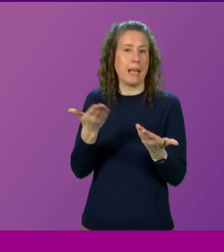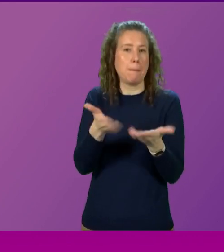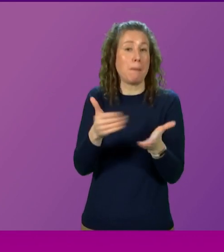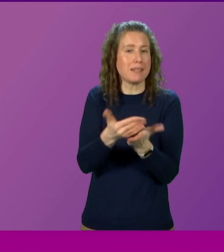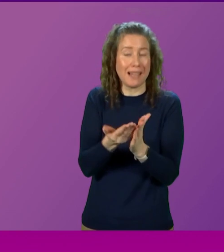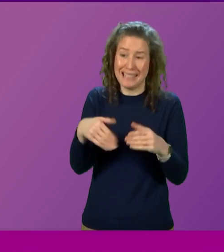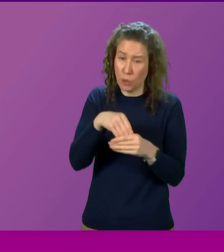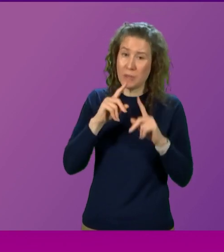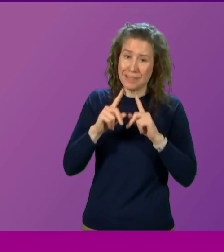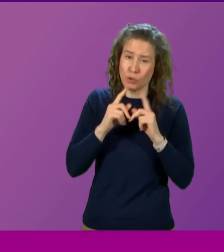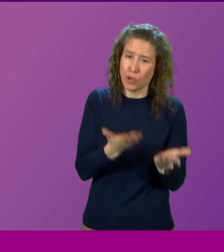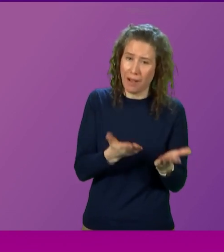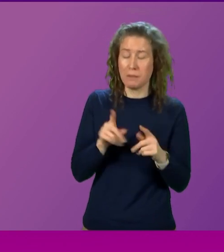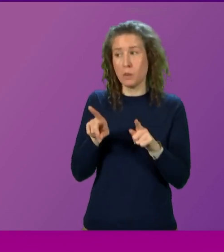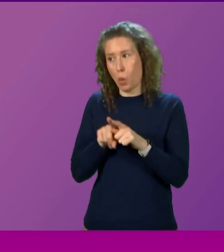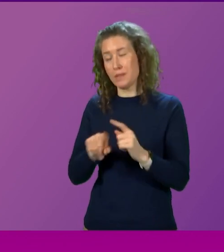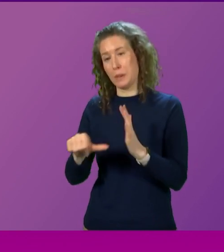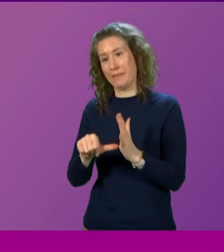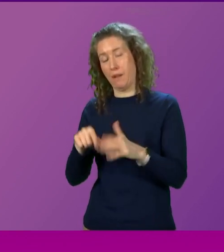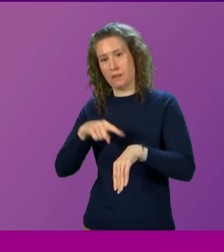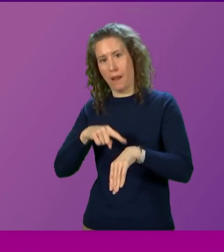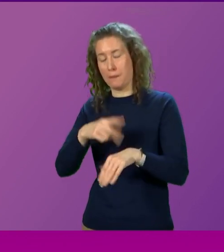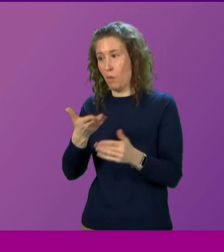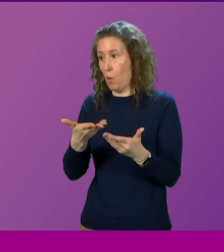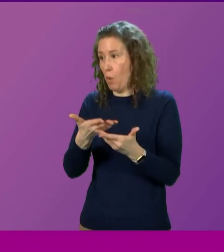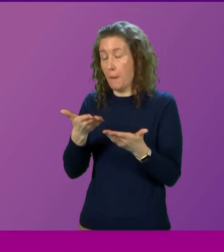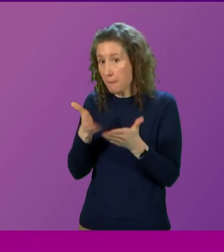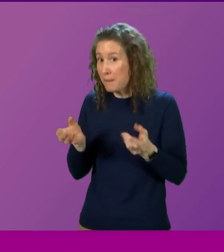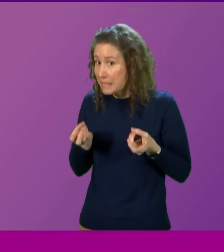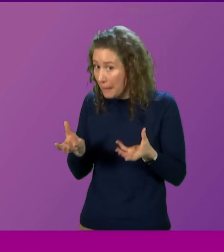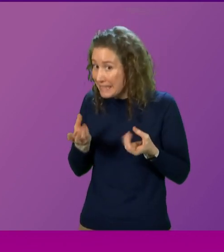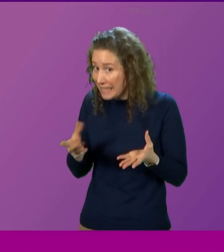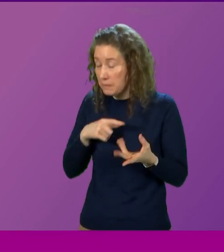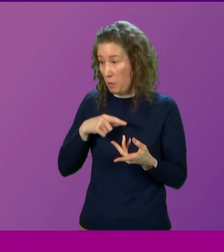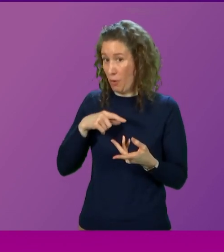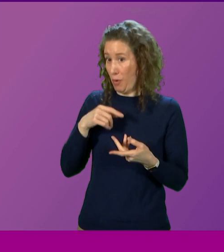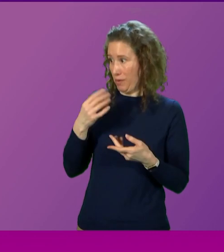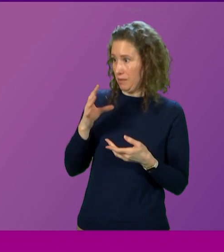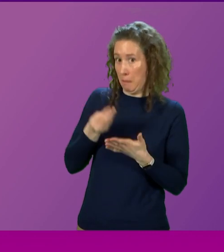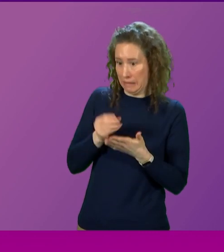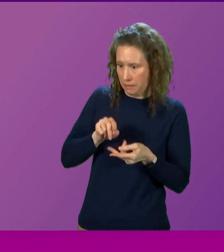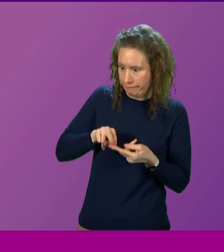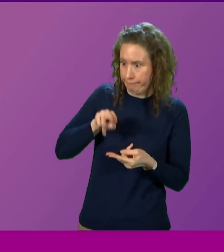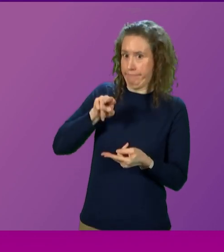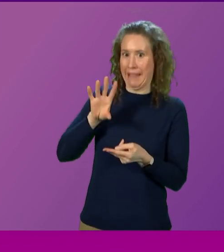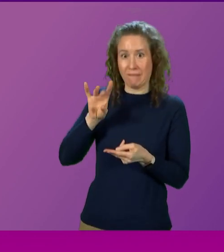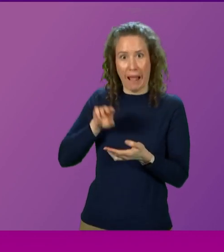It is also a difficult time for public spending because of the inflationary impact on the Scottish Government’s budget.